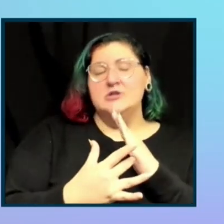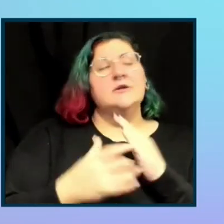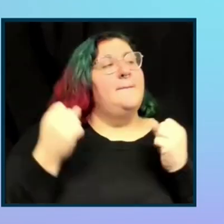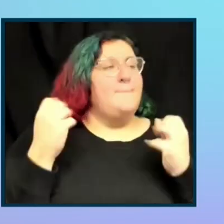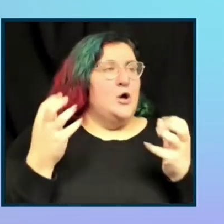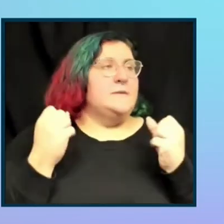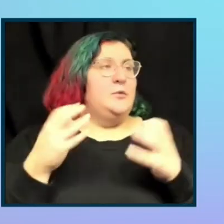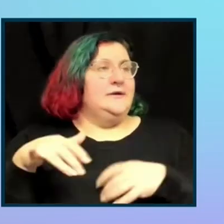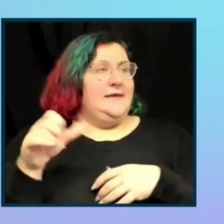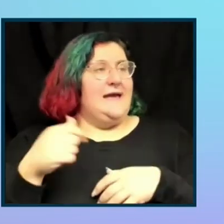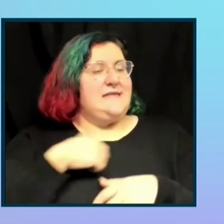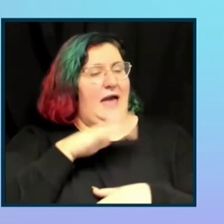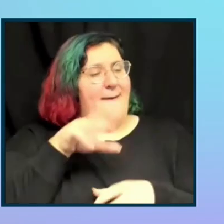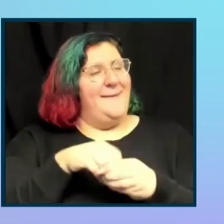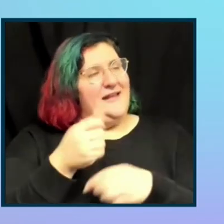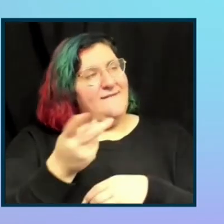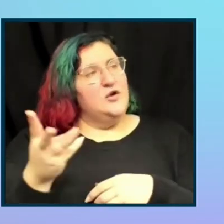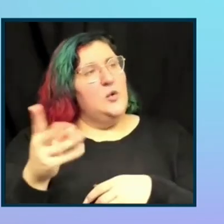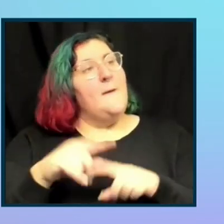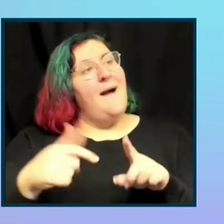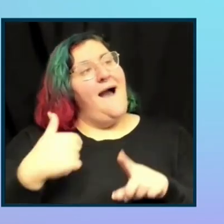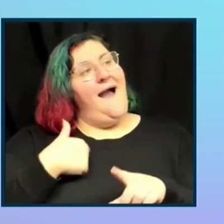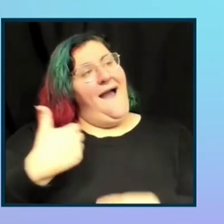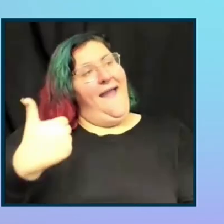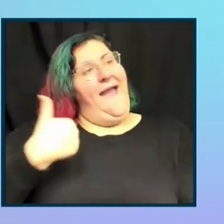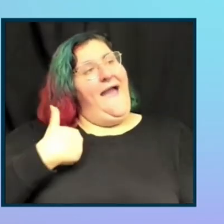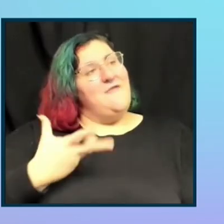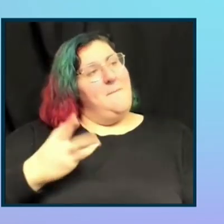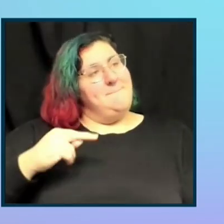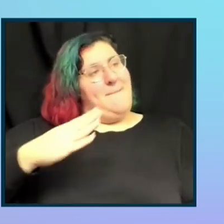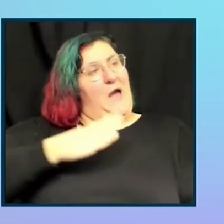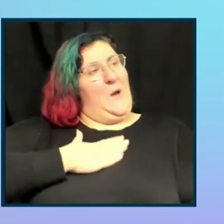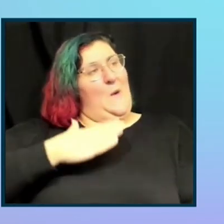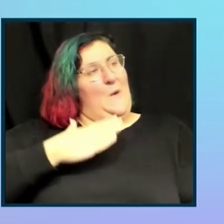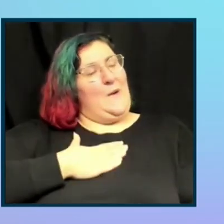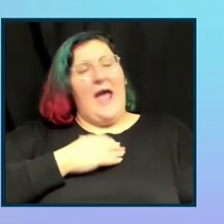I'm part of a few, but I actually have my own as well. I don't have a link to hand,